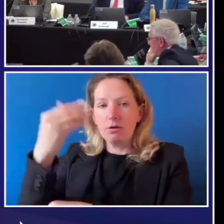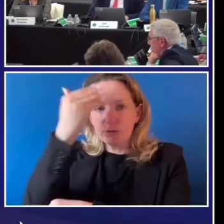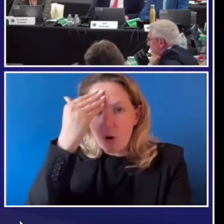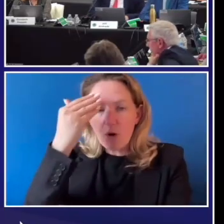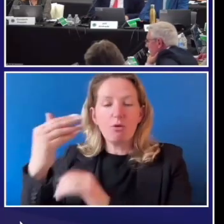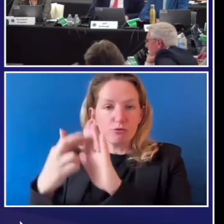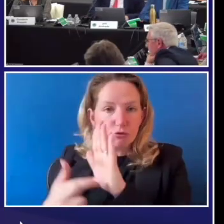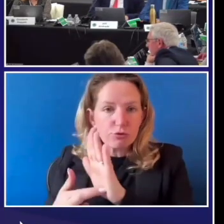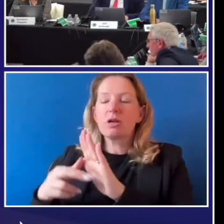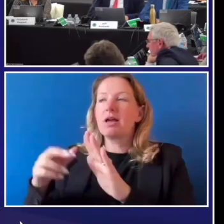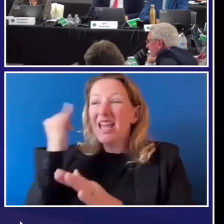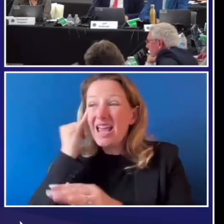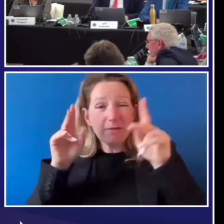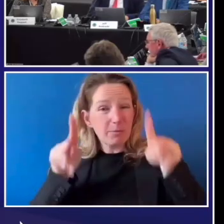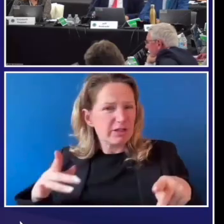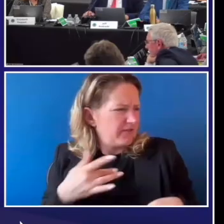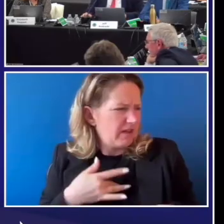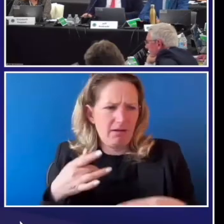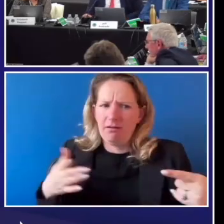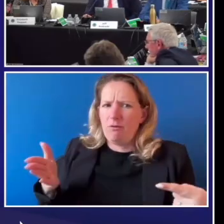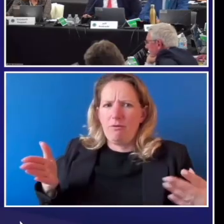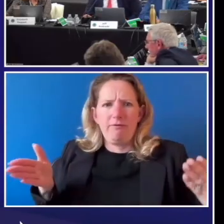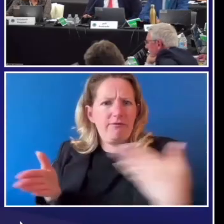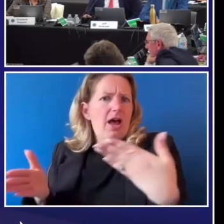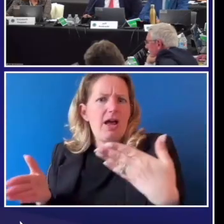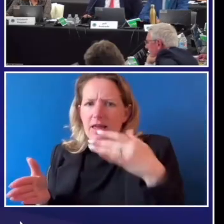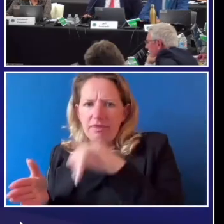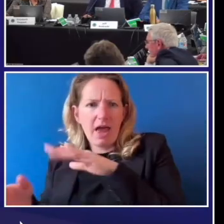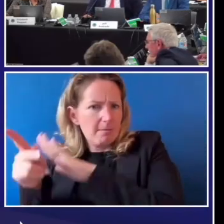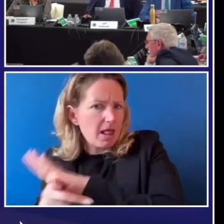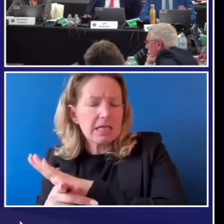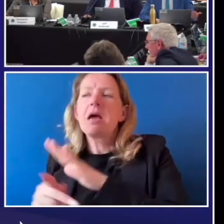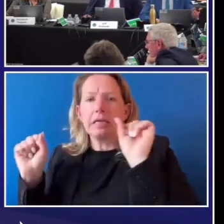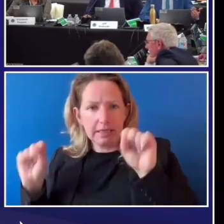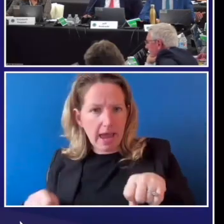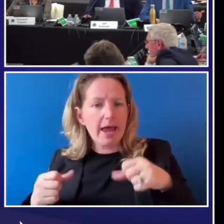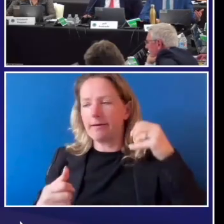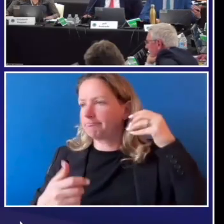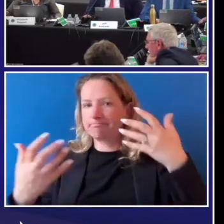think that they're violated, you know, anything that allows them to, like, I think, just give some kind